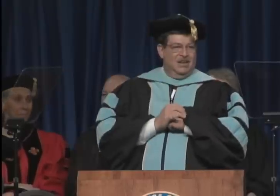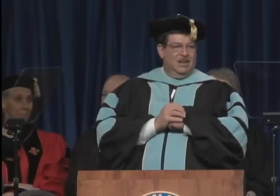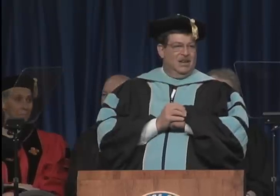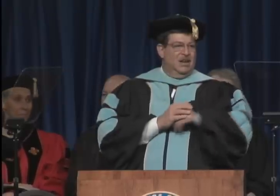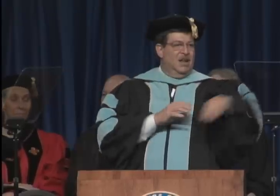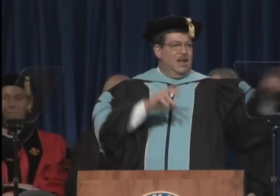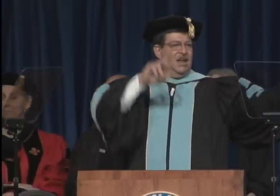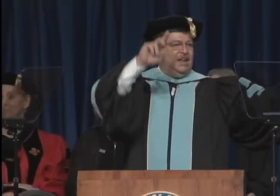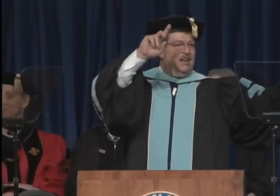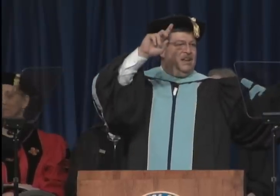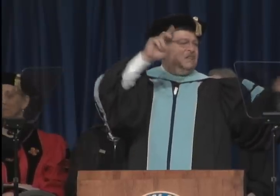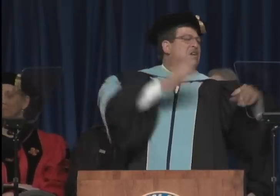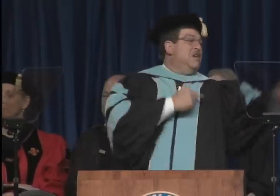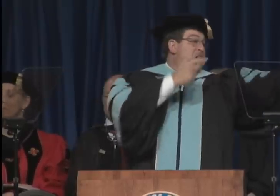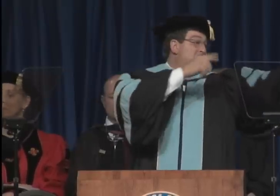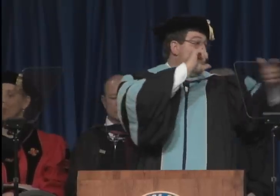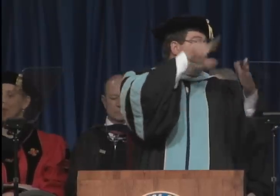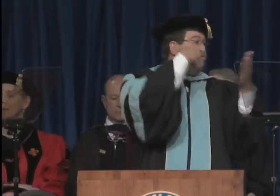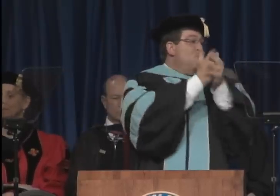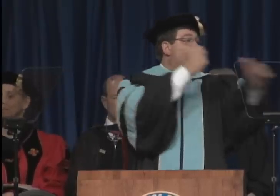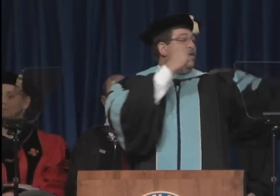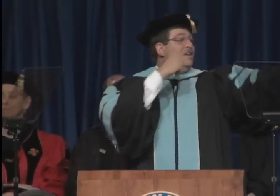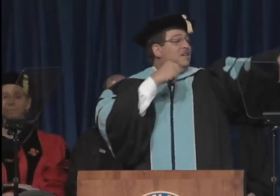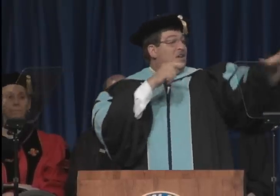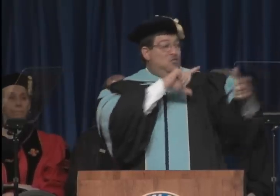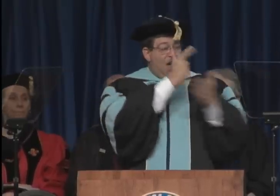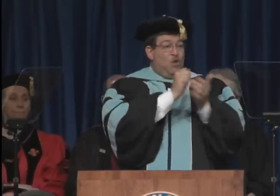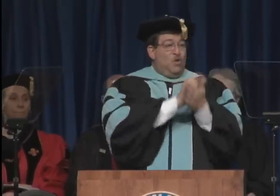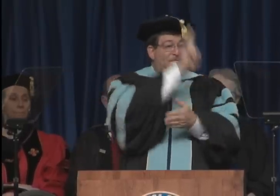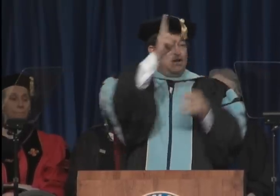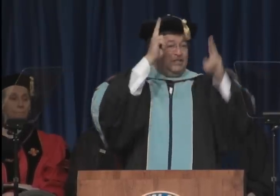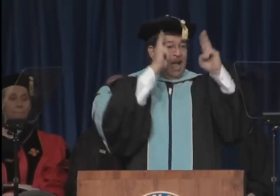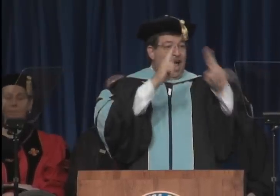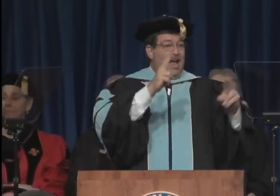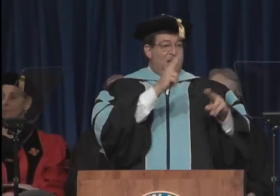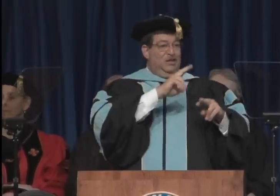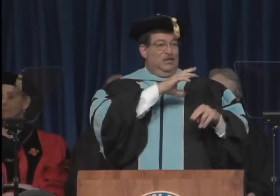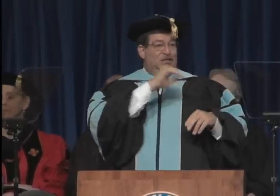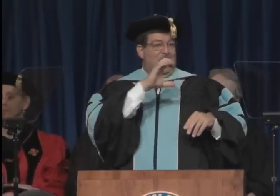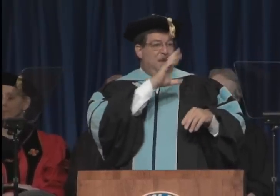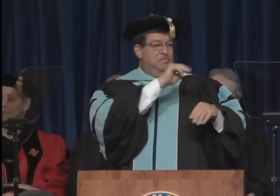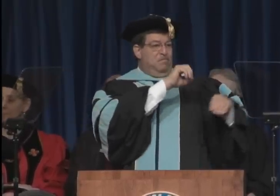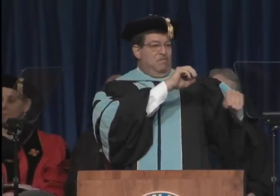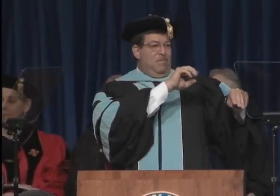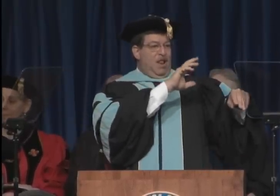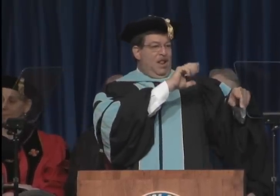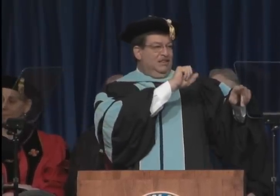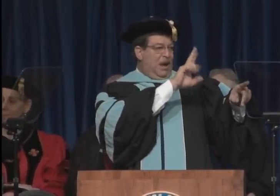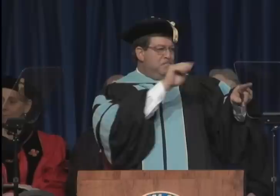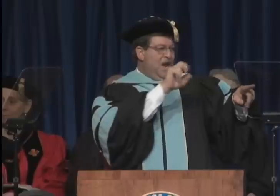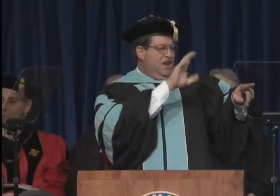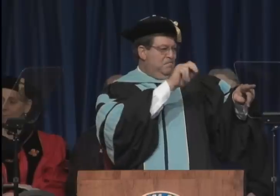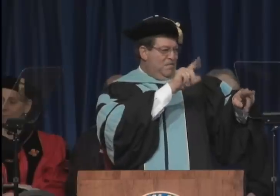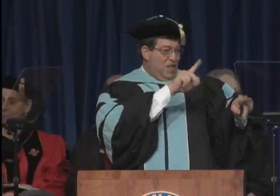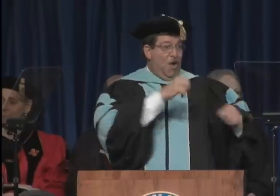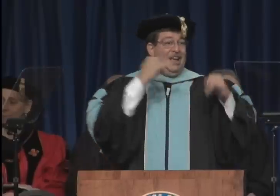Aileen is graduating with University Honors and Summa Cum Laude.